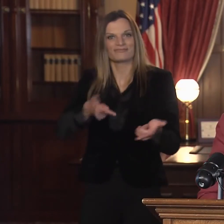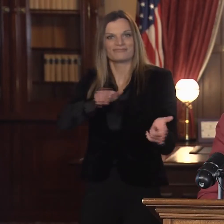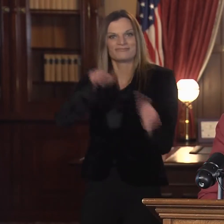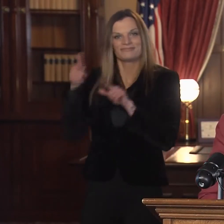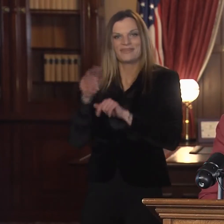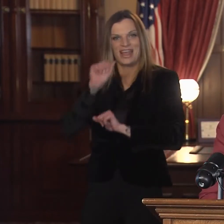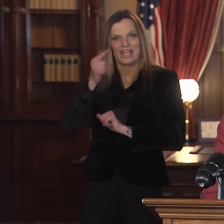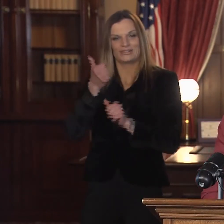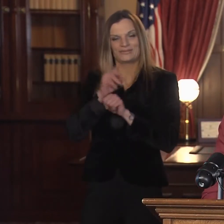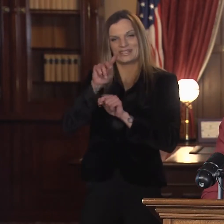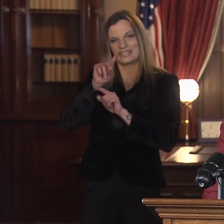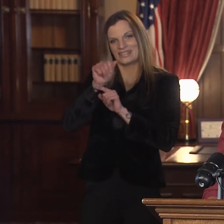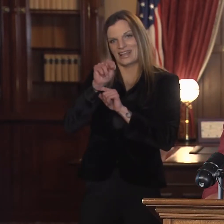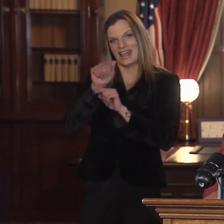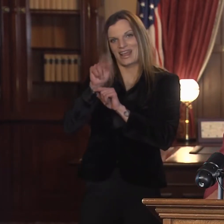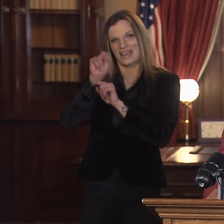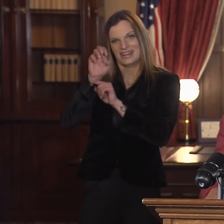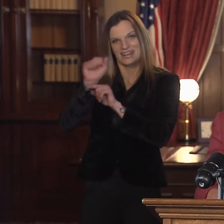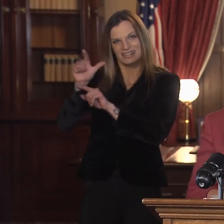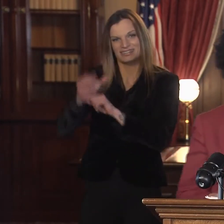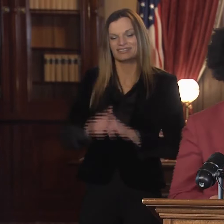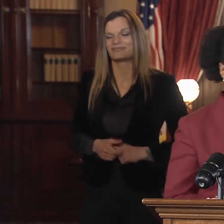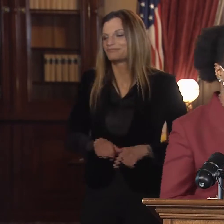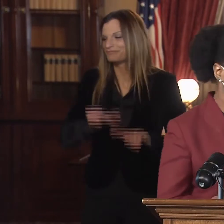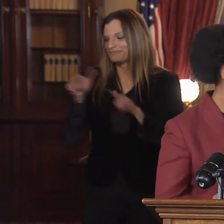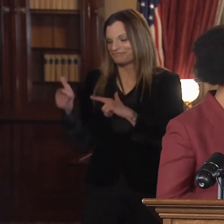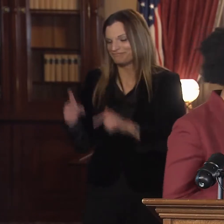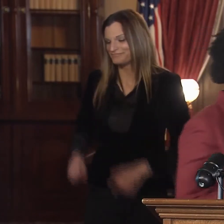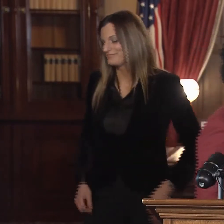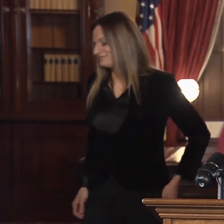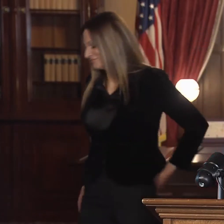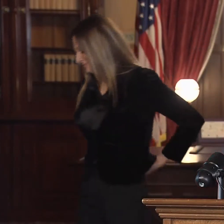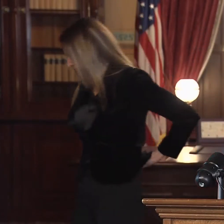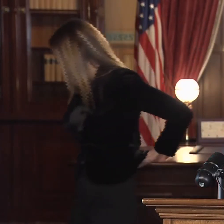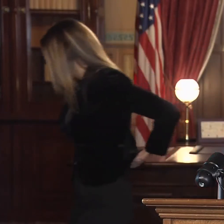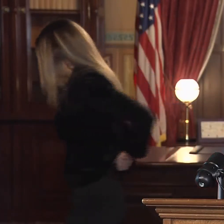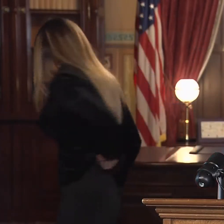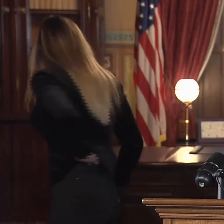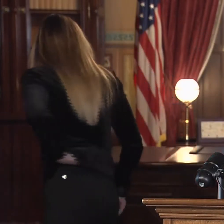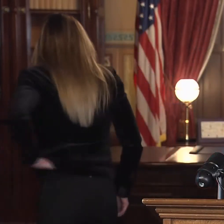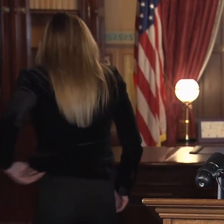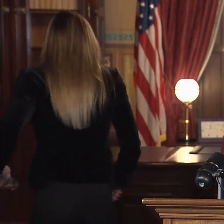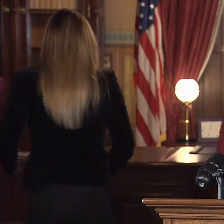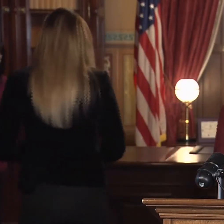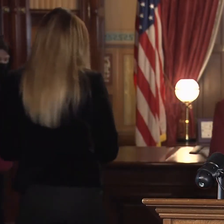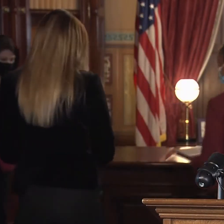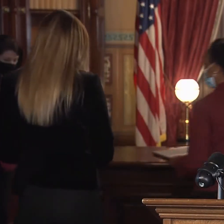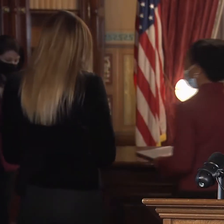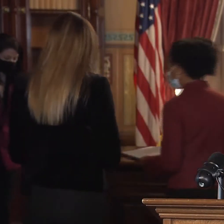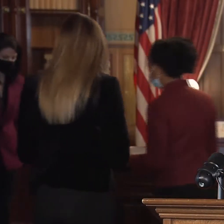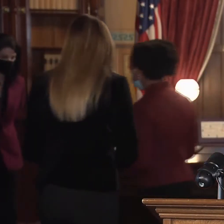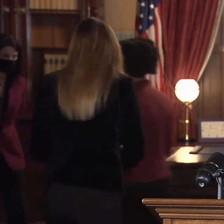CAN GET ACCESS TO VACCINEES AND WE CAN FIGHT THIS PANDEMIC. WITH THAT I'LL TURN IT OVER TO